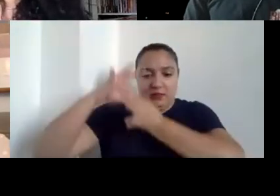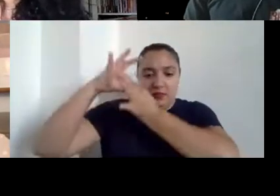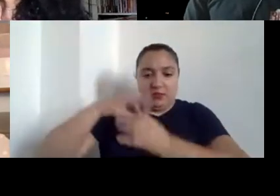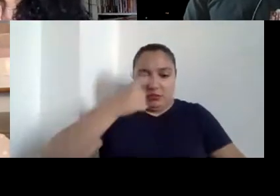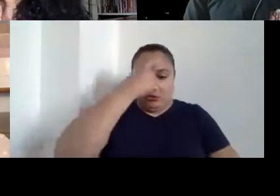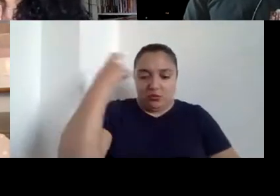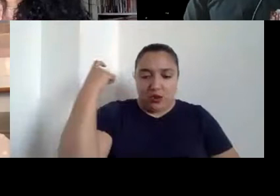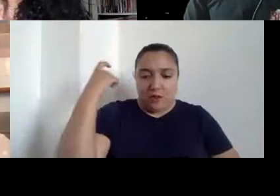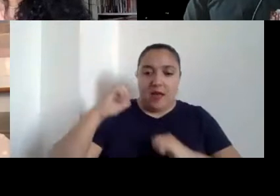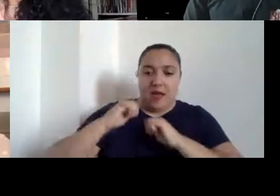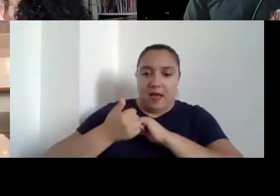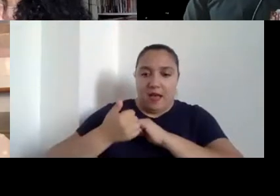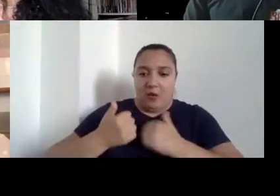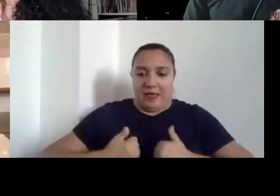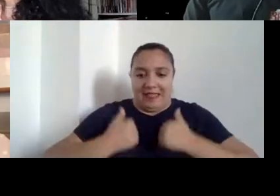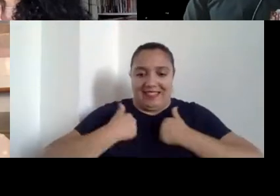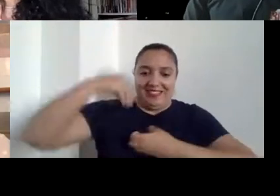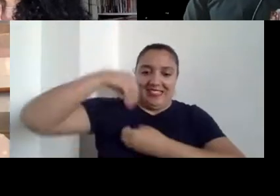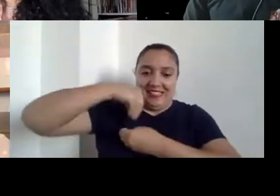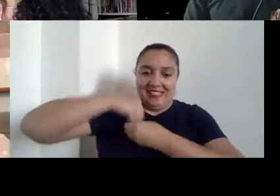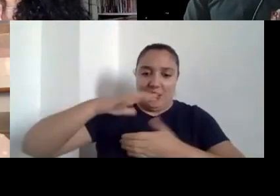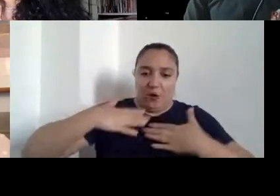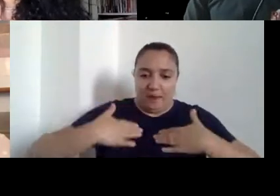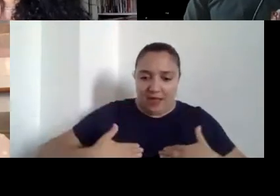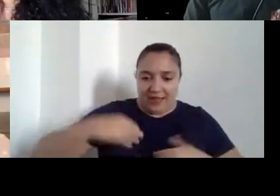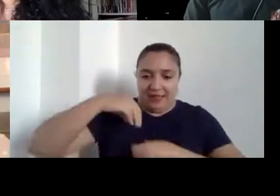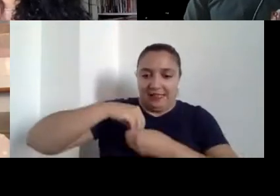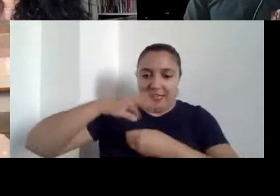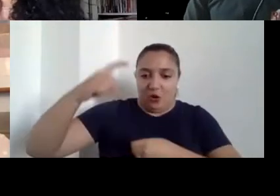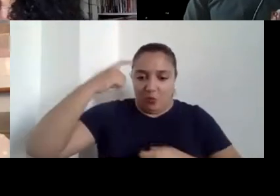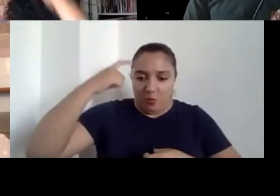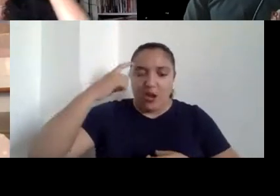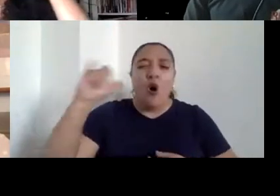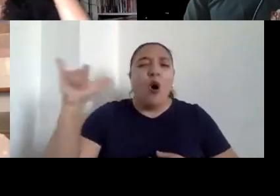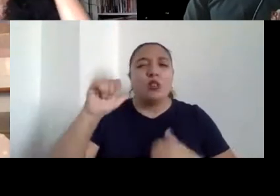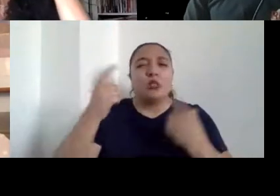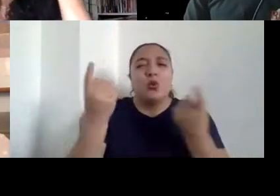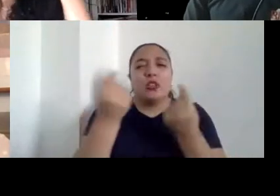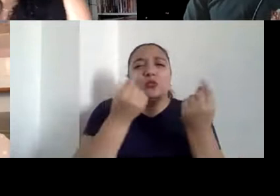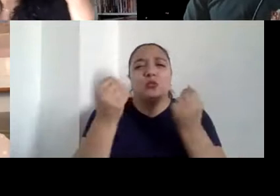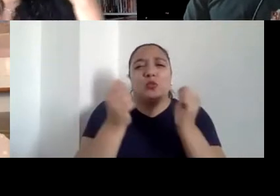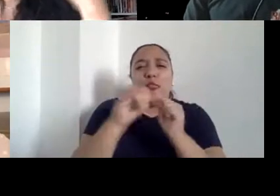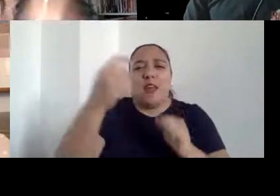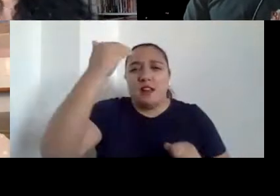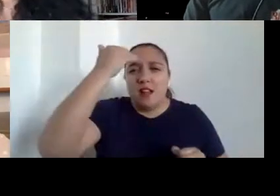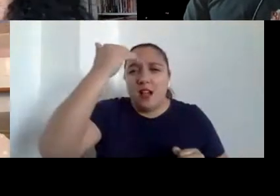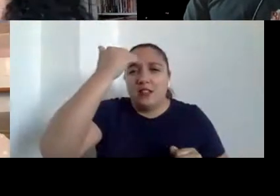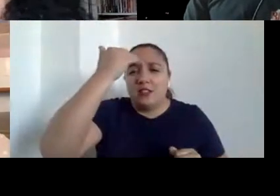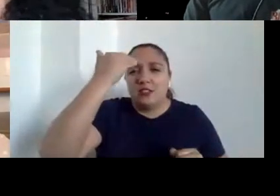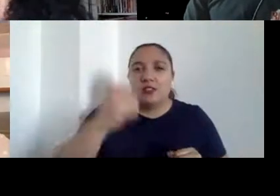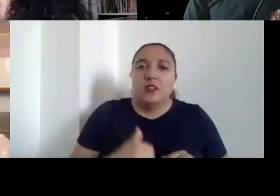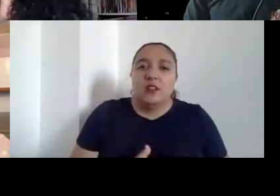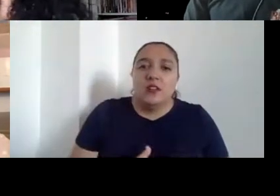the body and also, what do we do with it like knowledge. I'm in a why phase right now, as